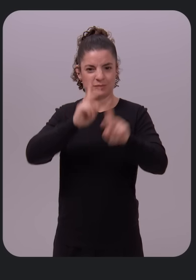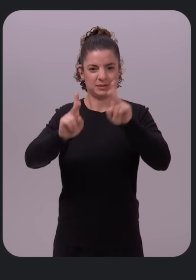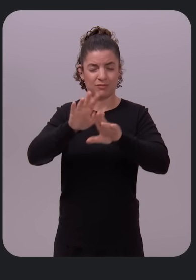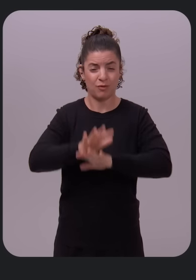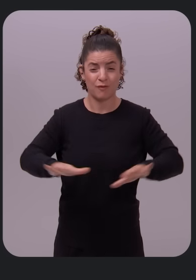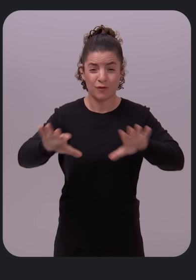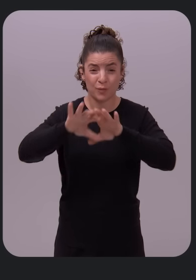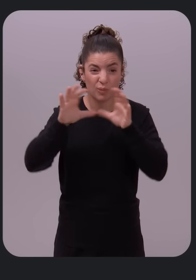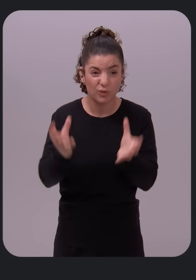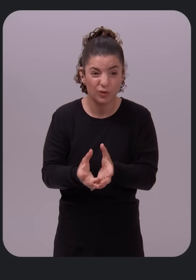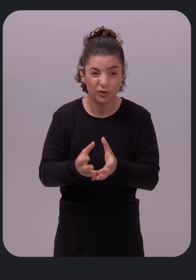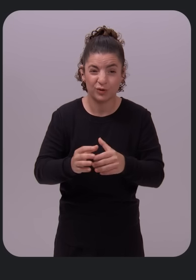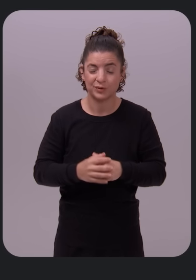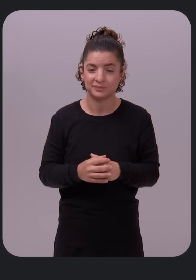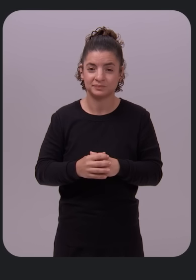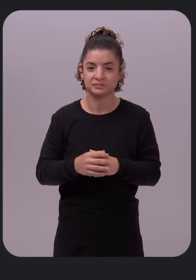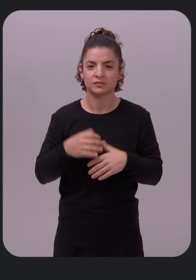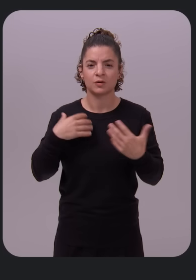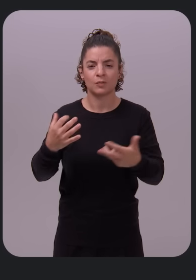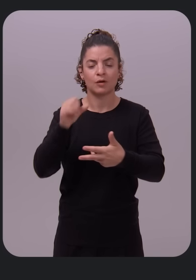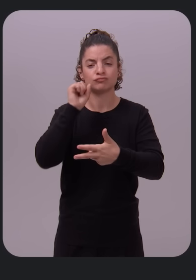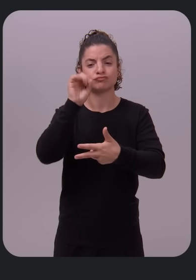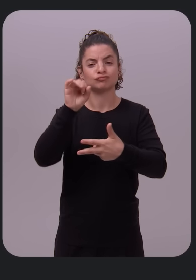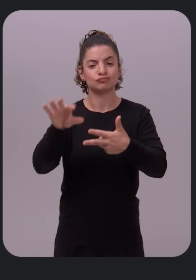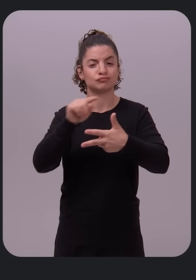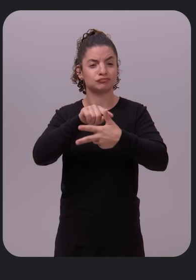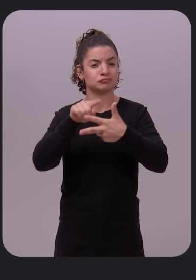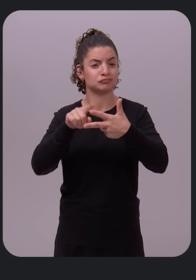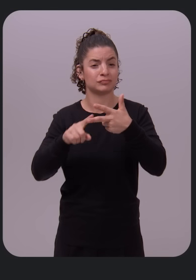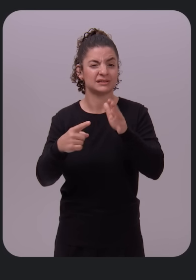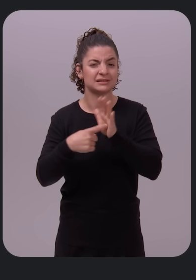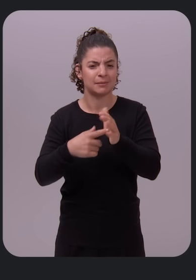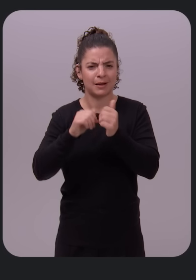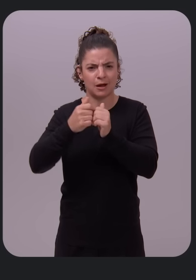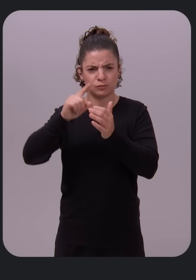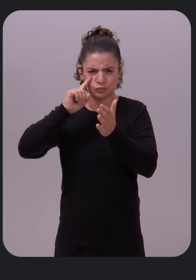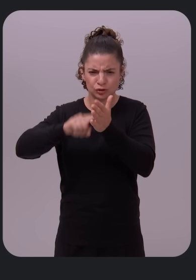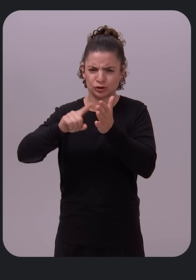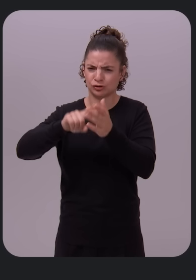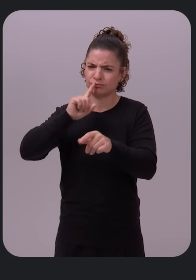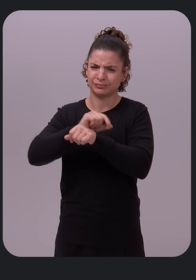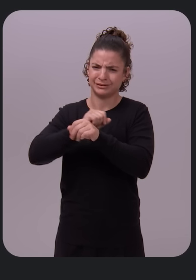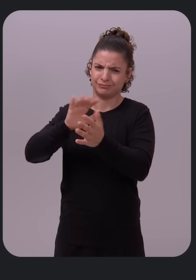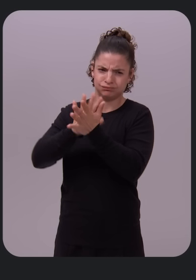all over the world. I want to share three examples of how research is transforming